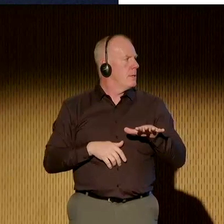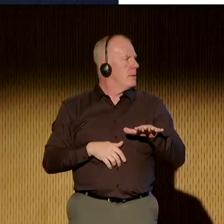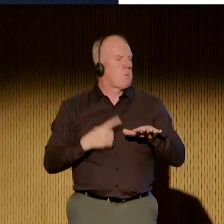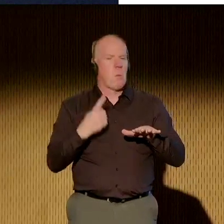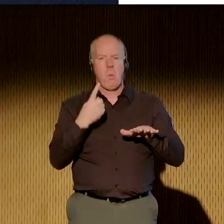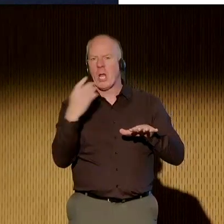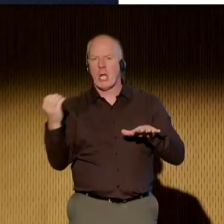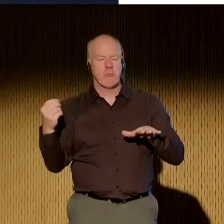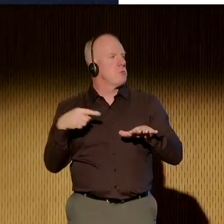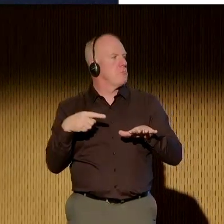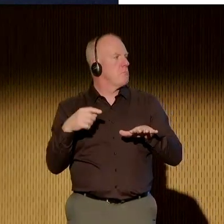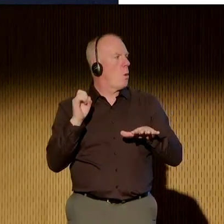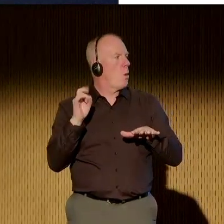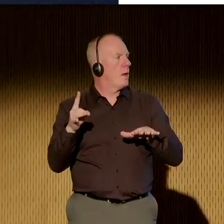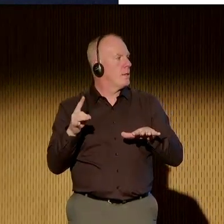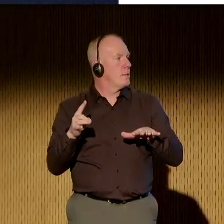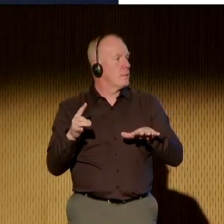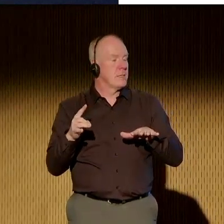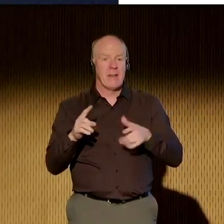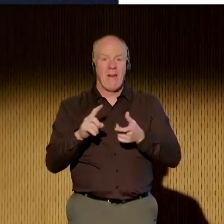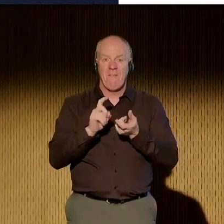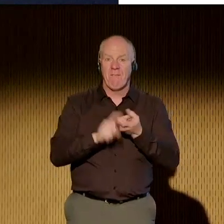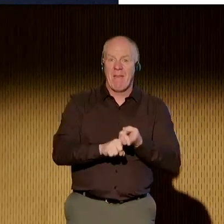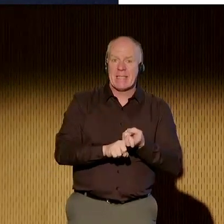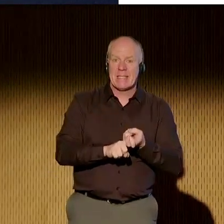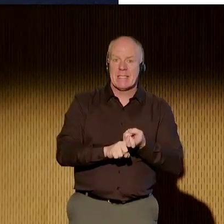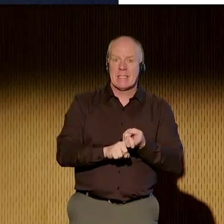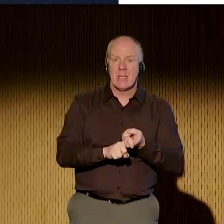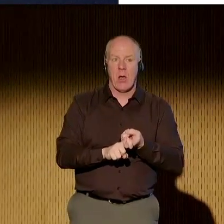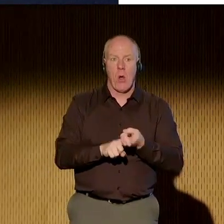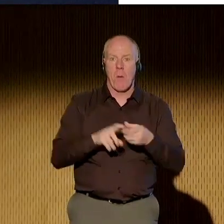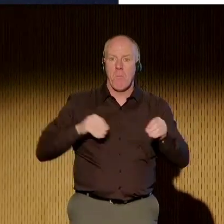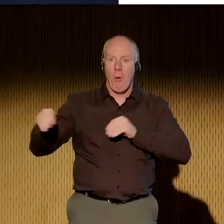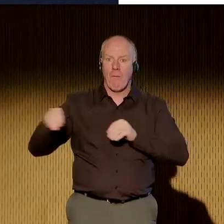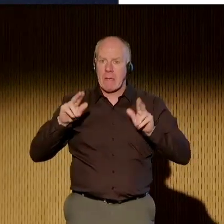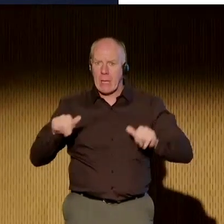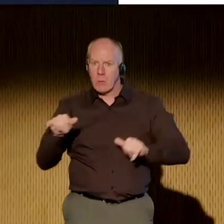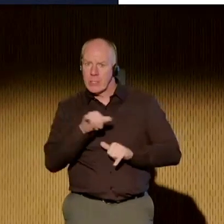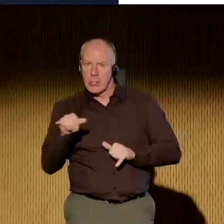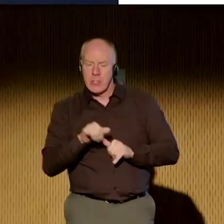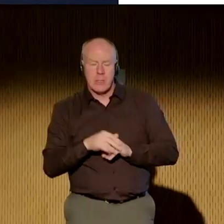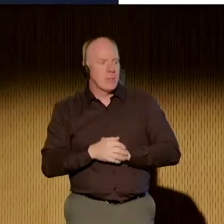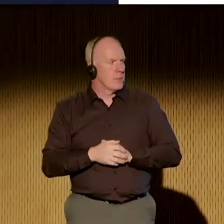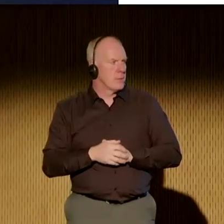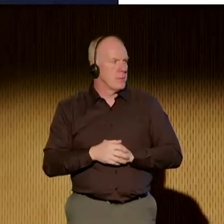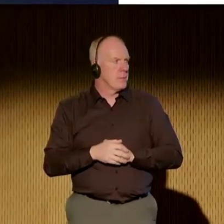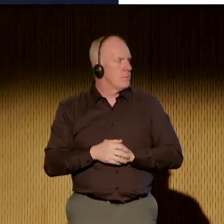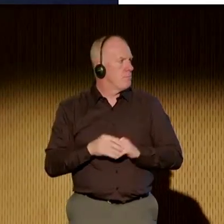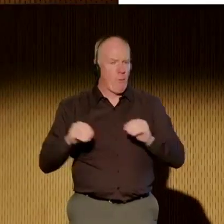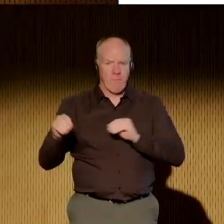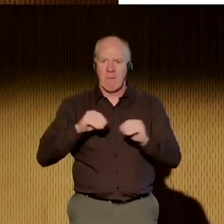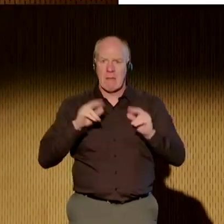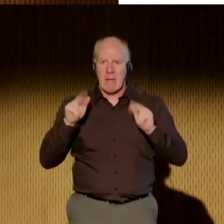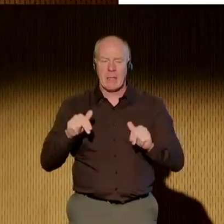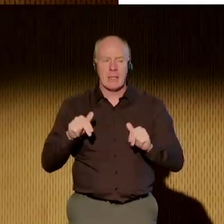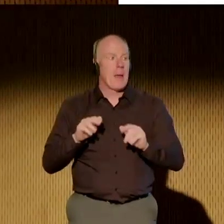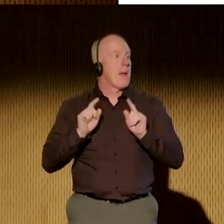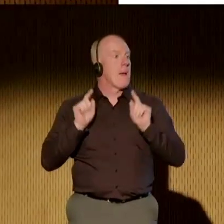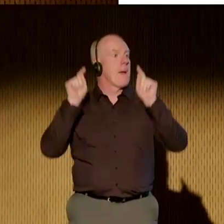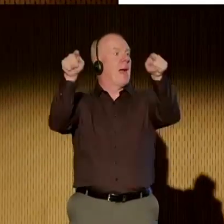100? All right. Right. And are they fixed or are they movable? Okay. And maybe in the back are they